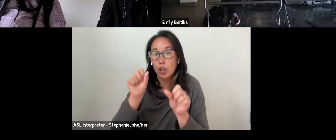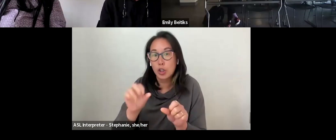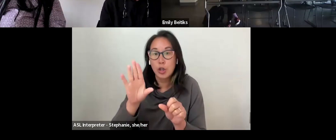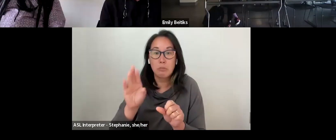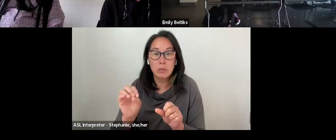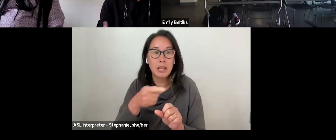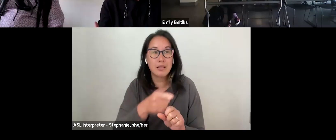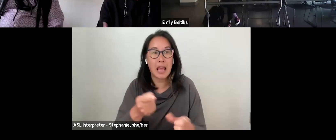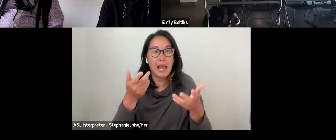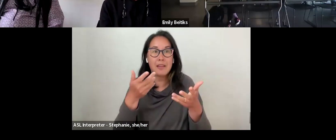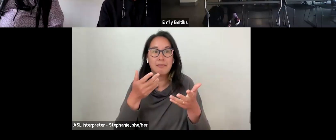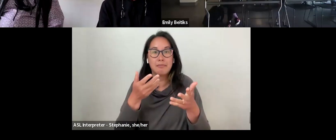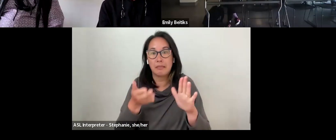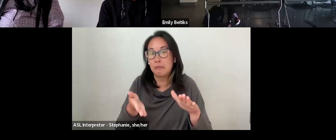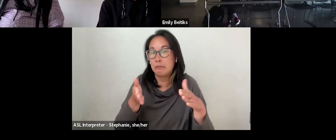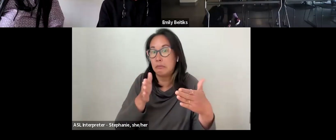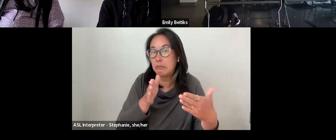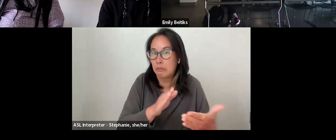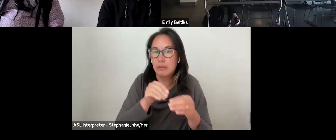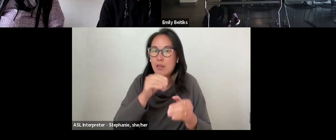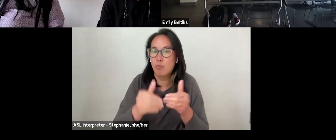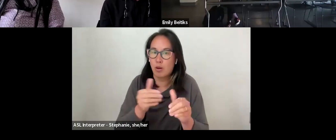You know, they have a terminal illness.